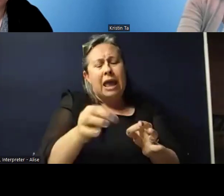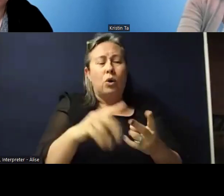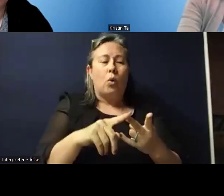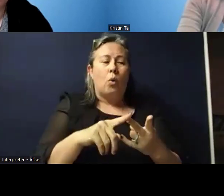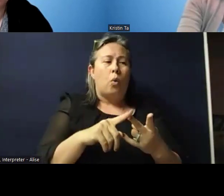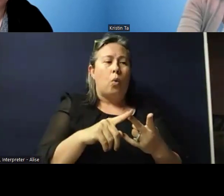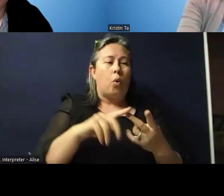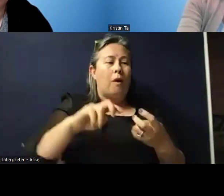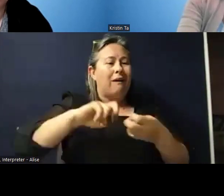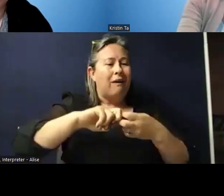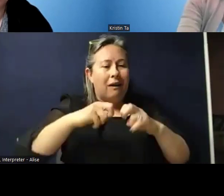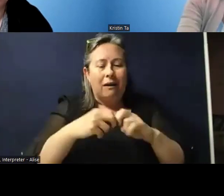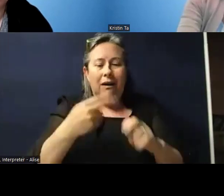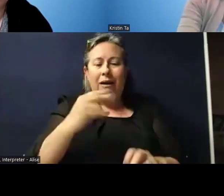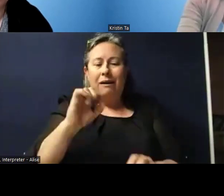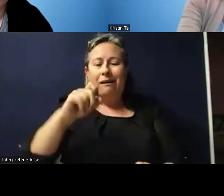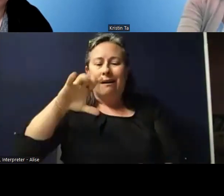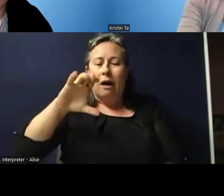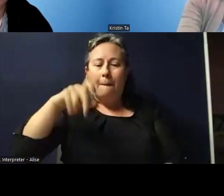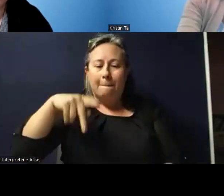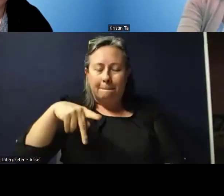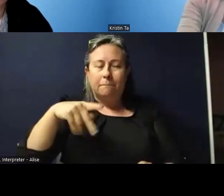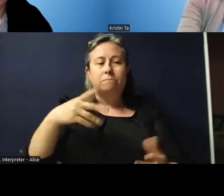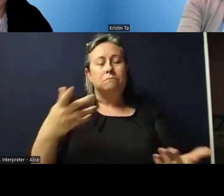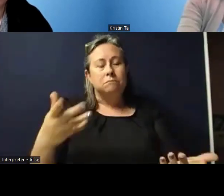I strongly believe that we have to work with our recipients